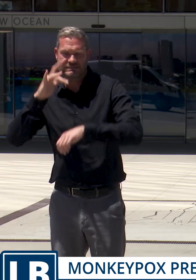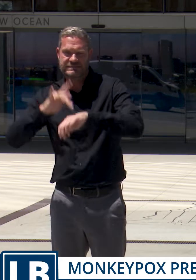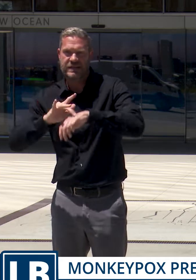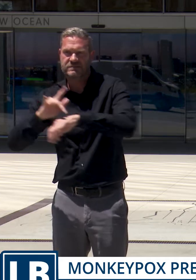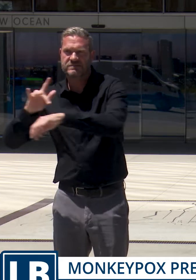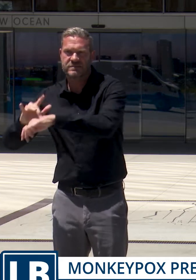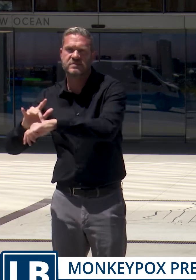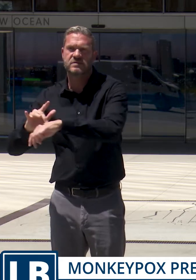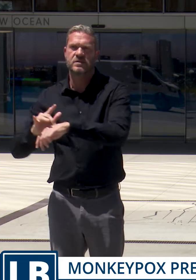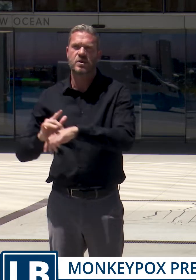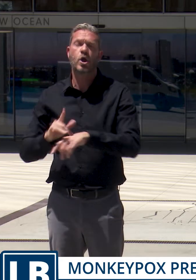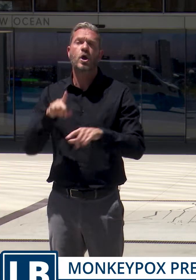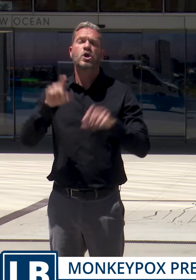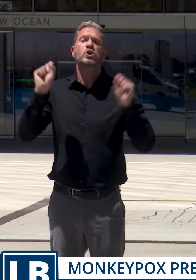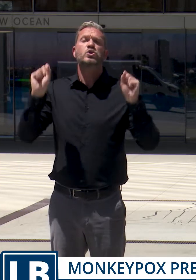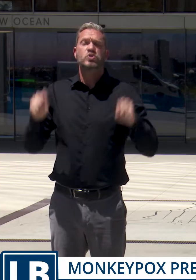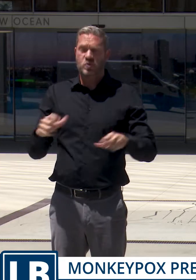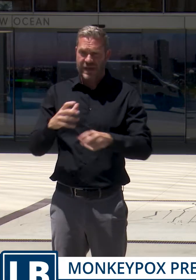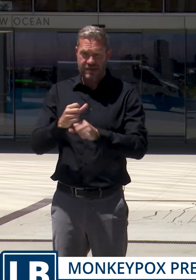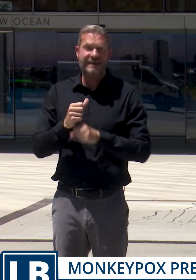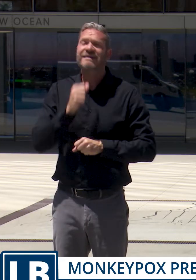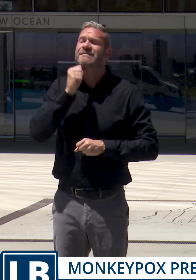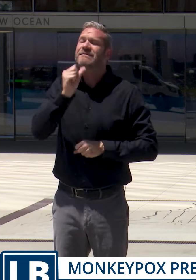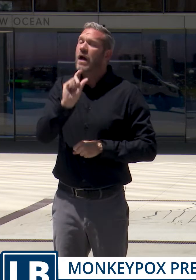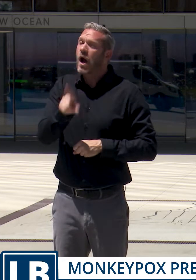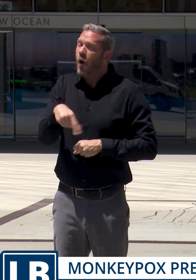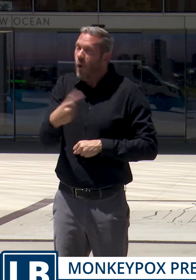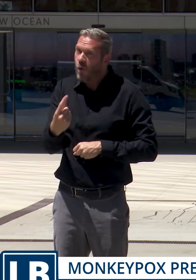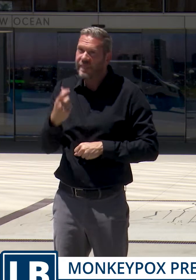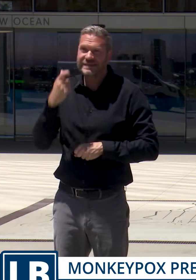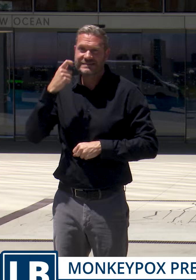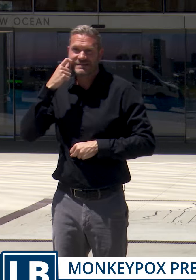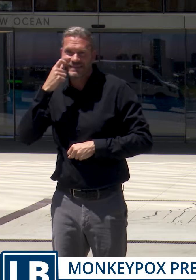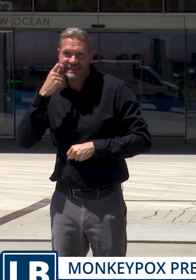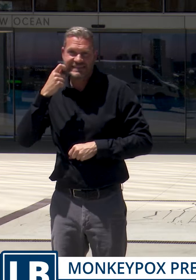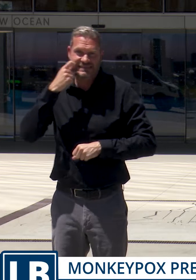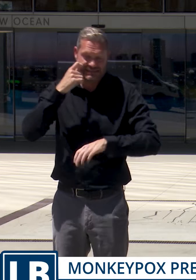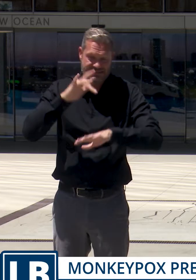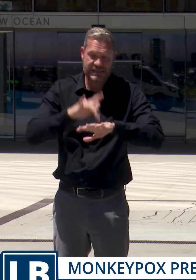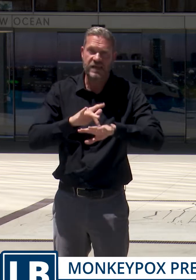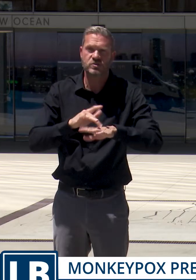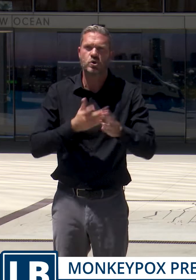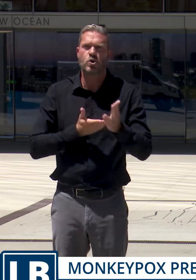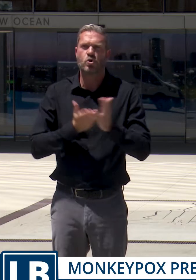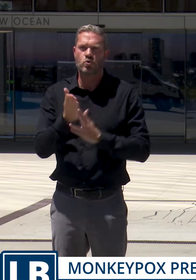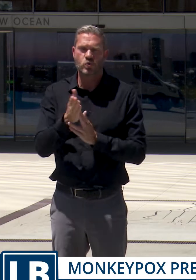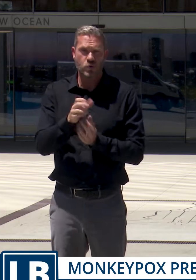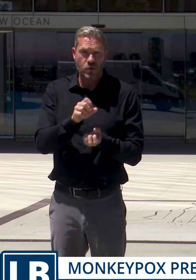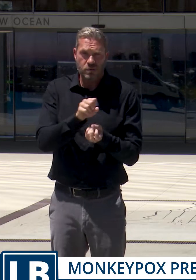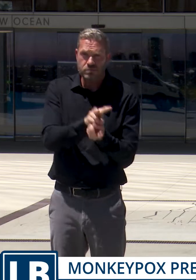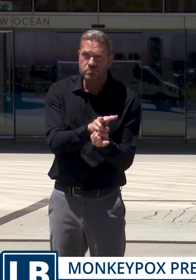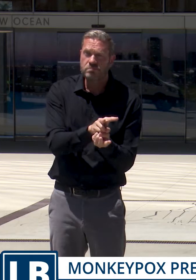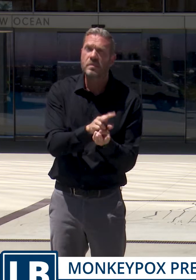you can get monkey pox not just through uh uh uh sexual intercourse but also just by skin-to-skin